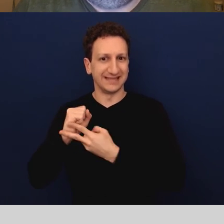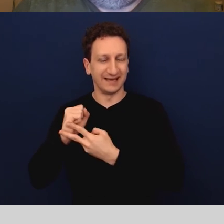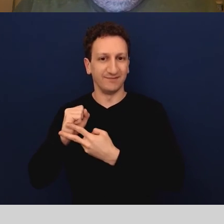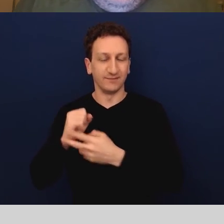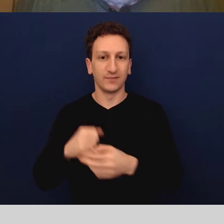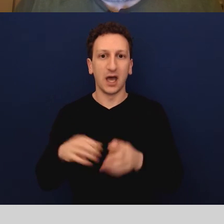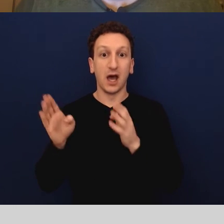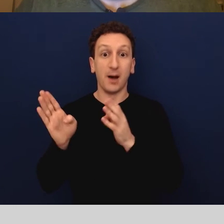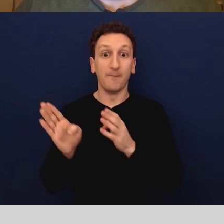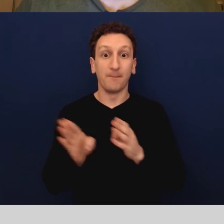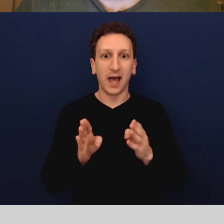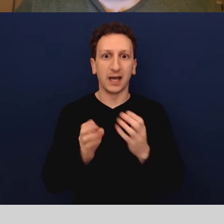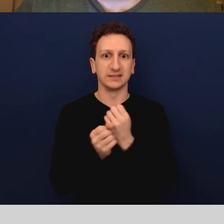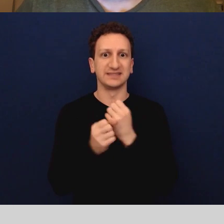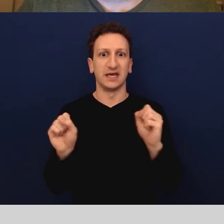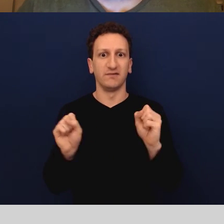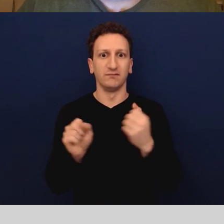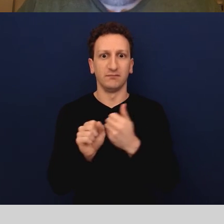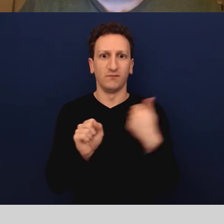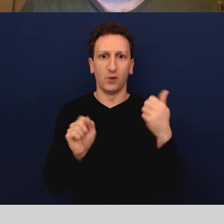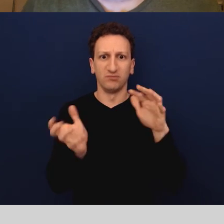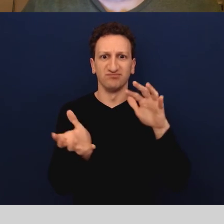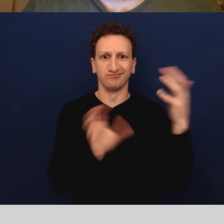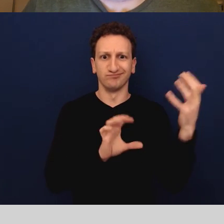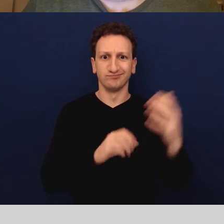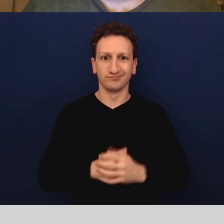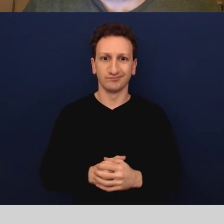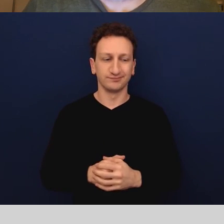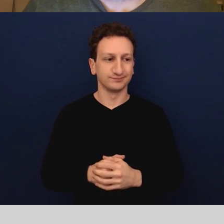I think the coolest thing here is that the openly nicely together.